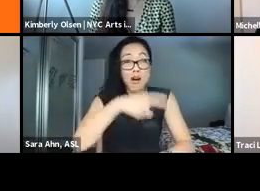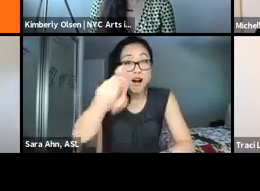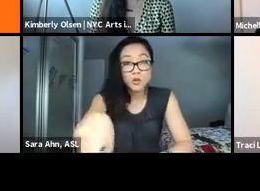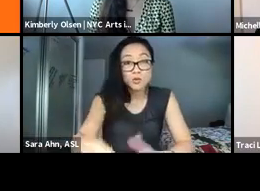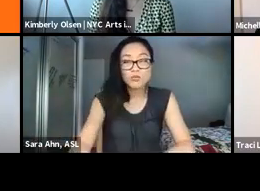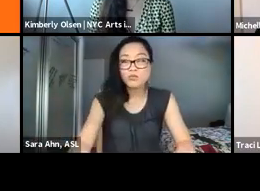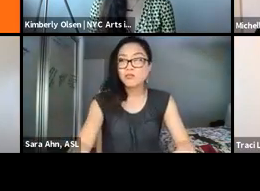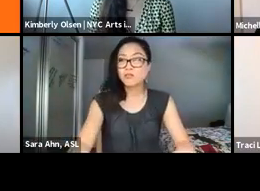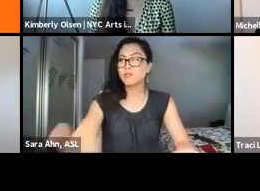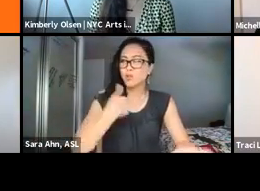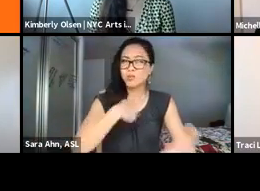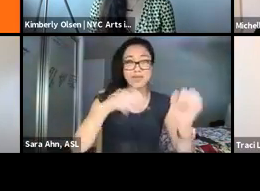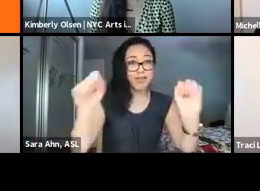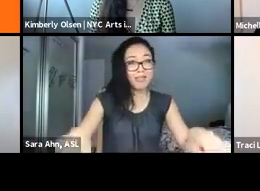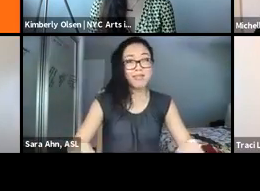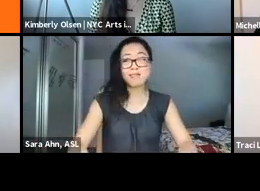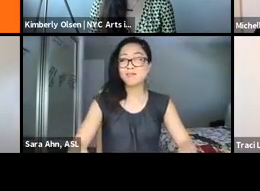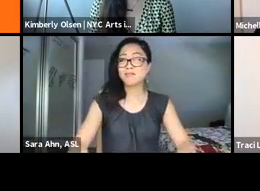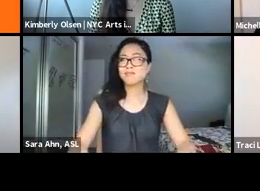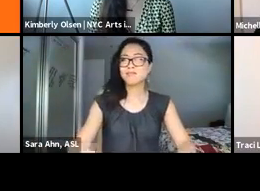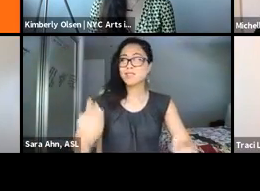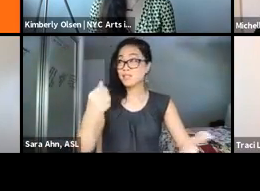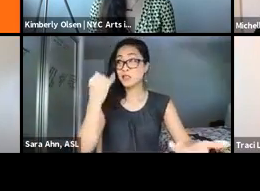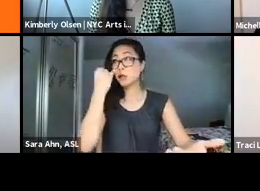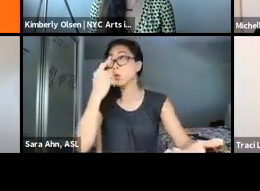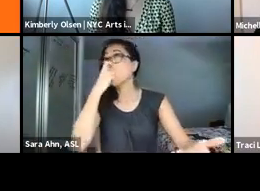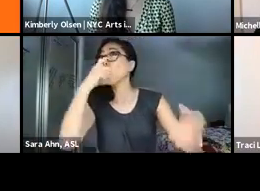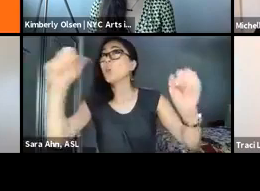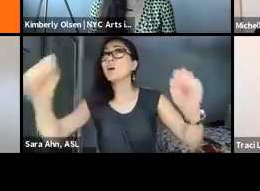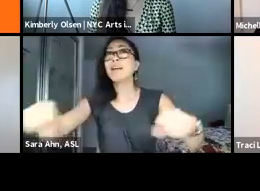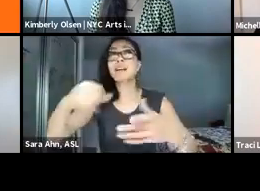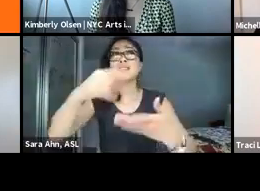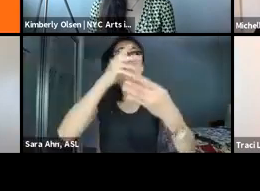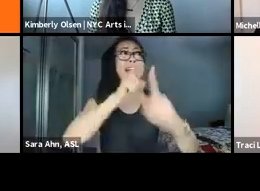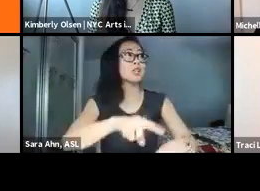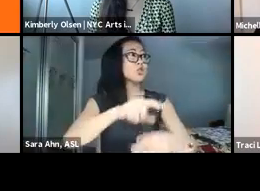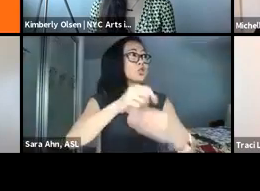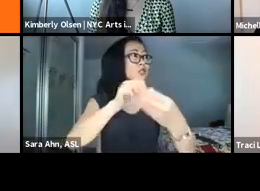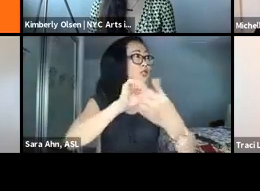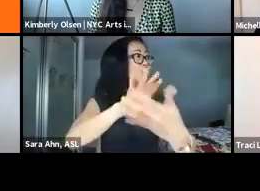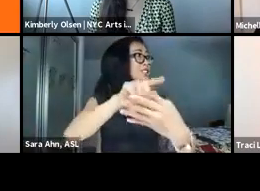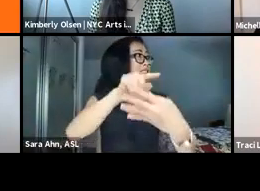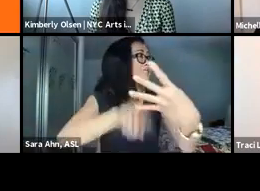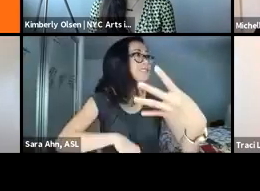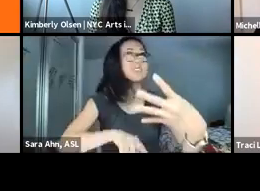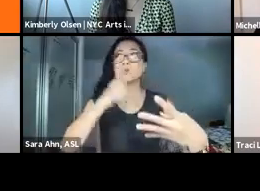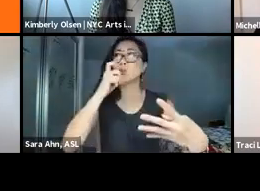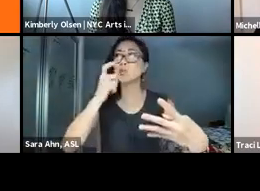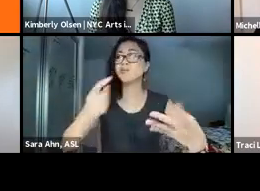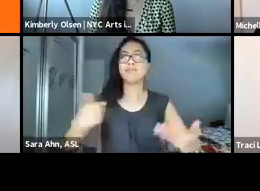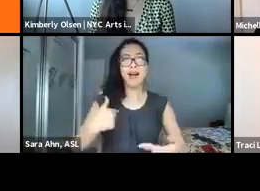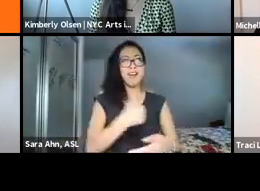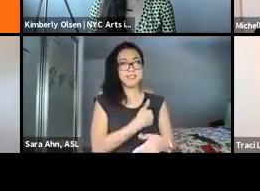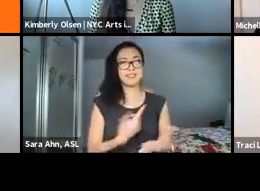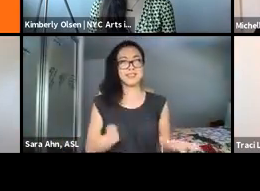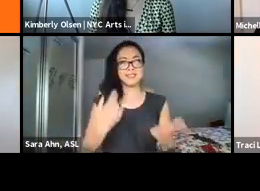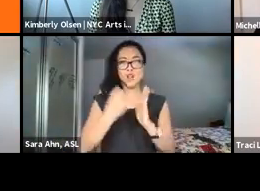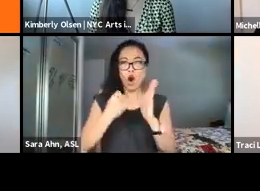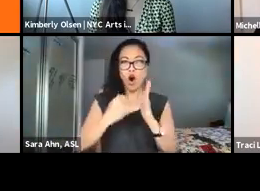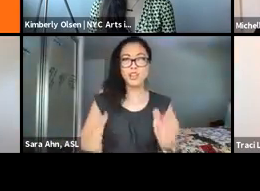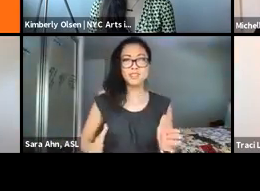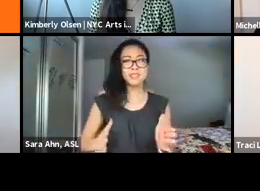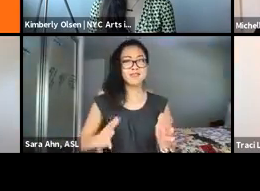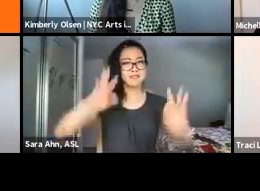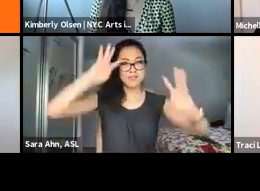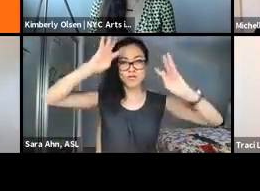of your capacity to create these incredible questions. I love to consolidate all of these